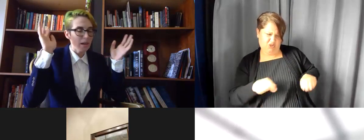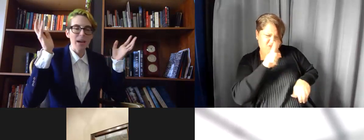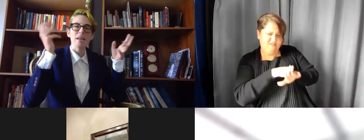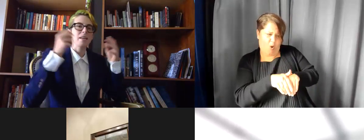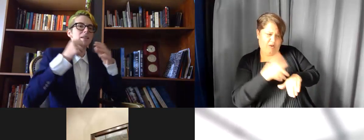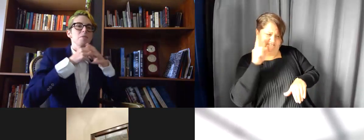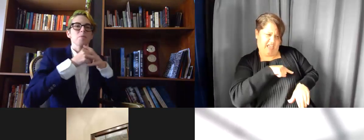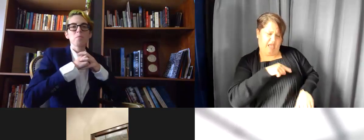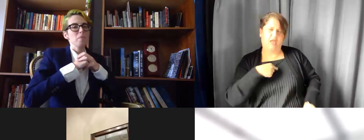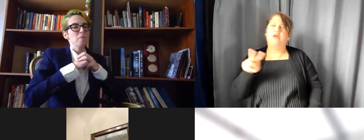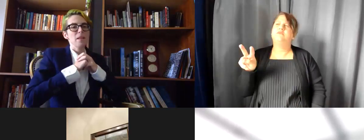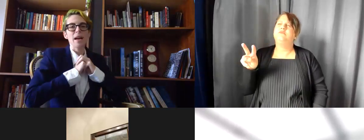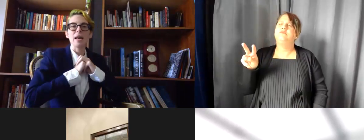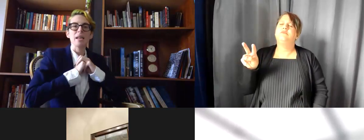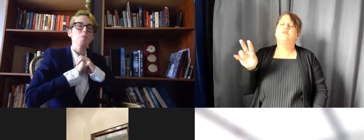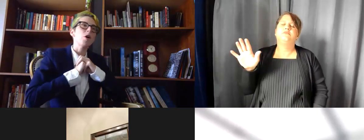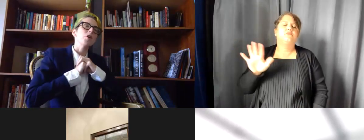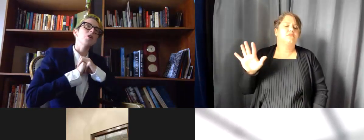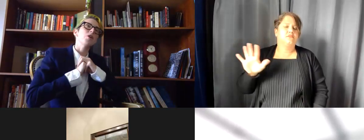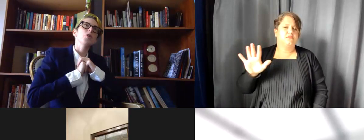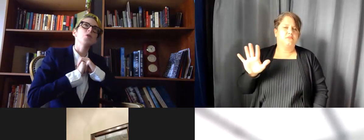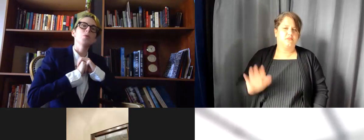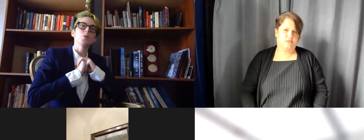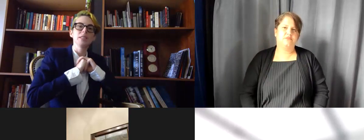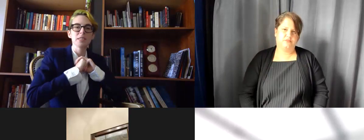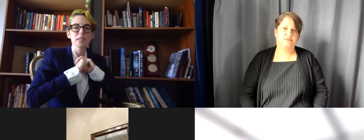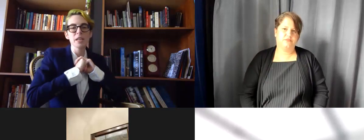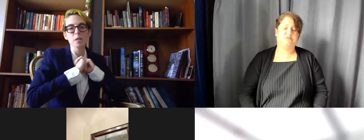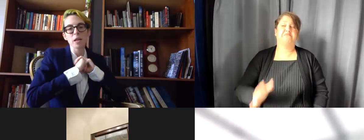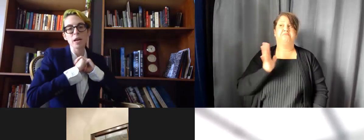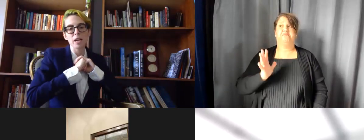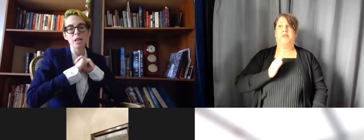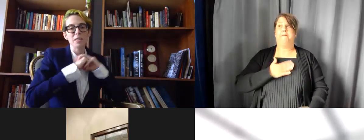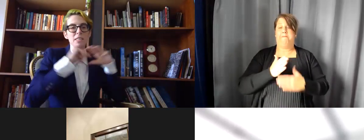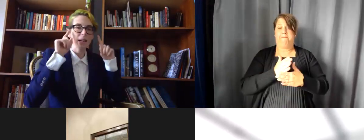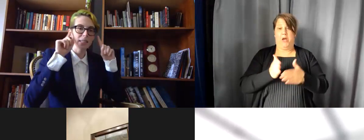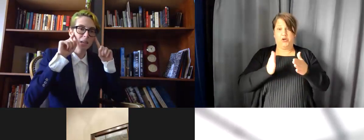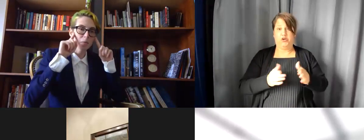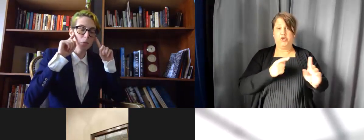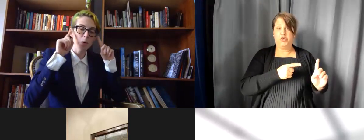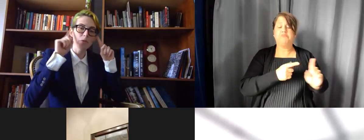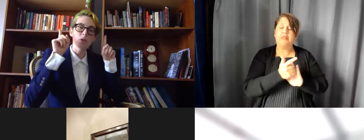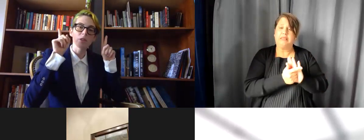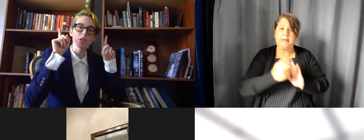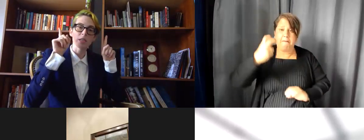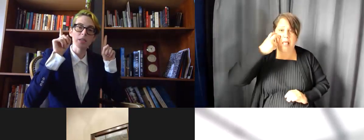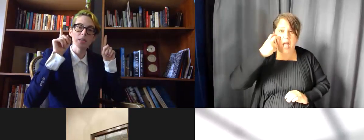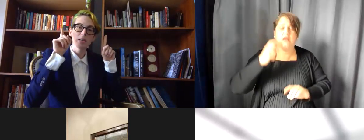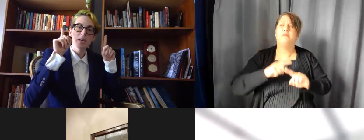Farrah Garland: I had a partner who was legally blind, but still had some peripheral vision.